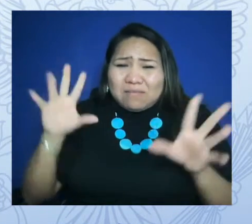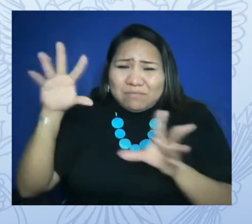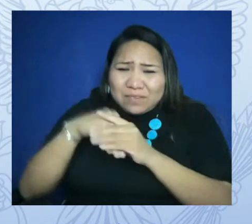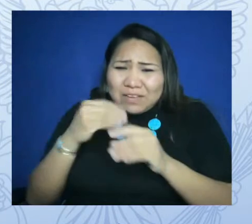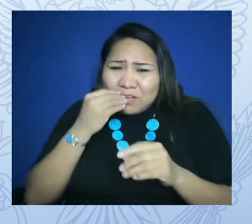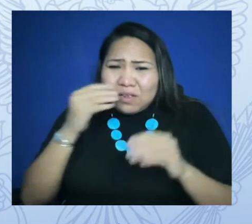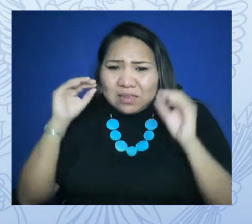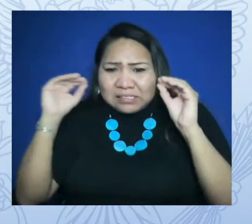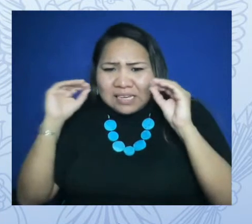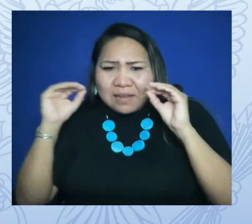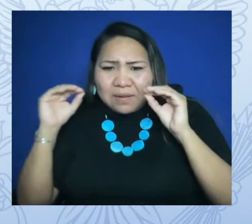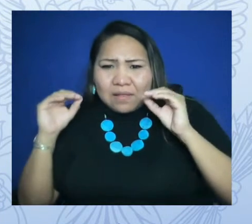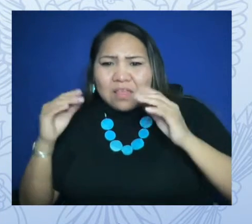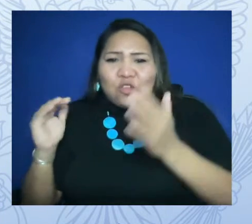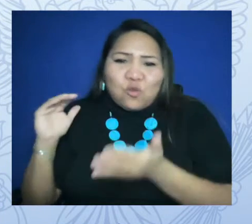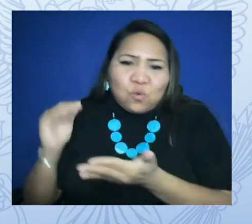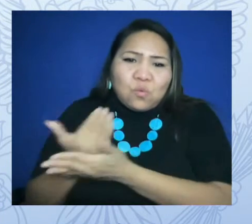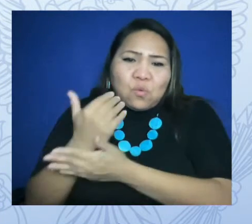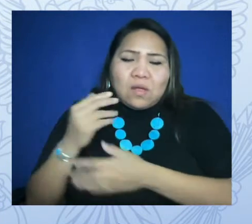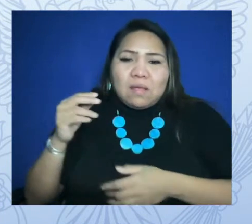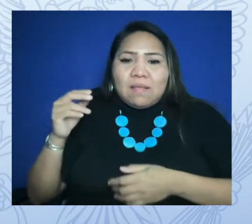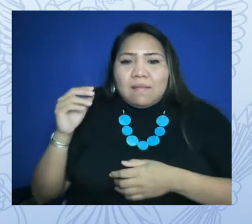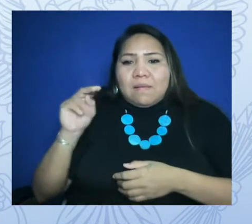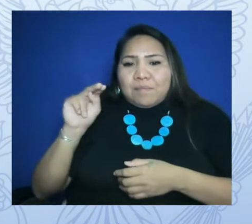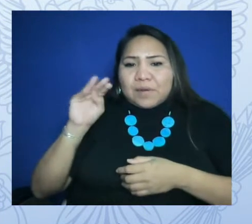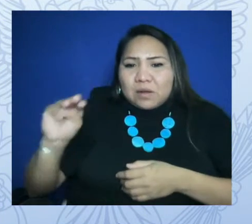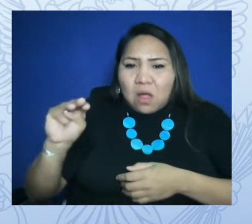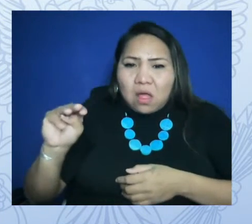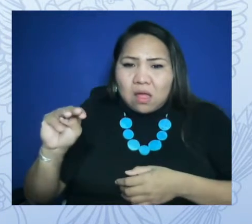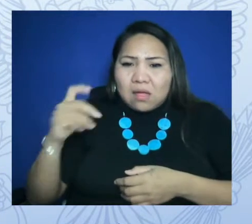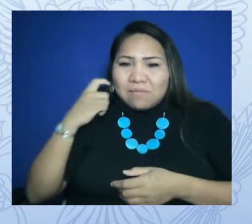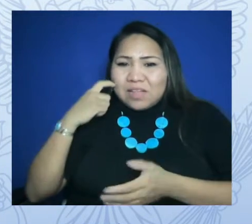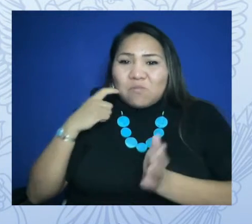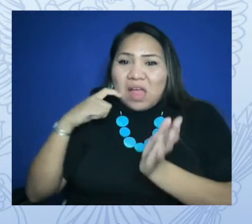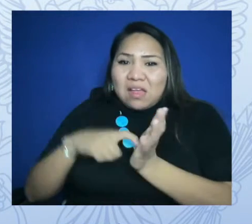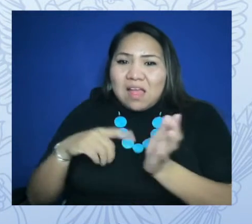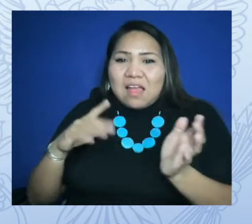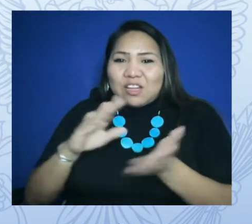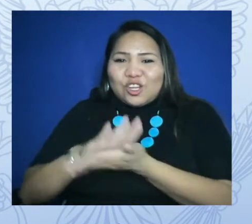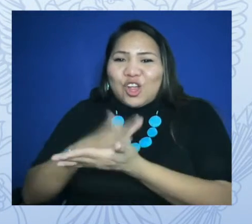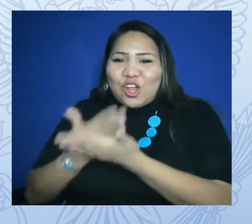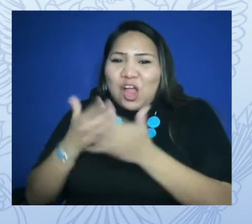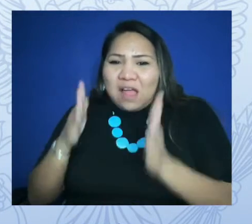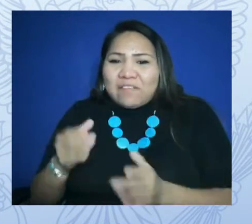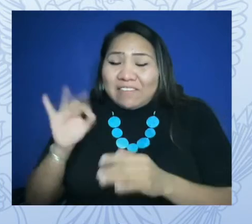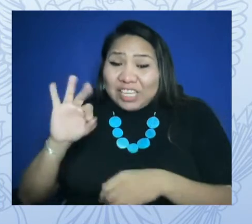and was recently recognized as the chef of the year by the American Culinary Federation.